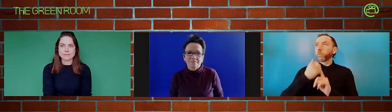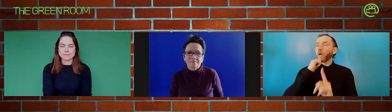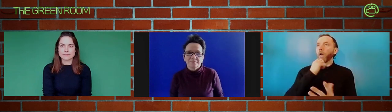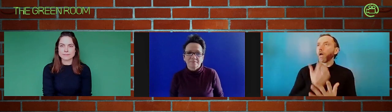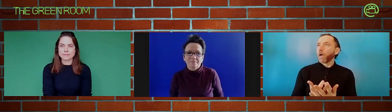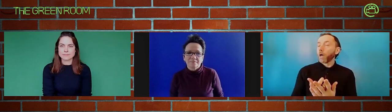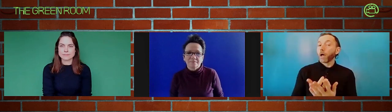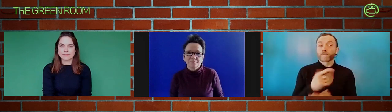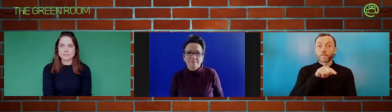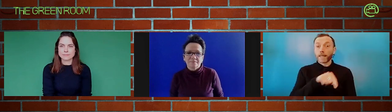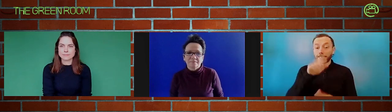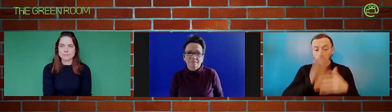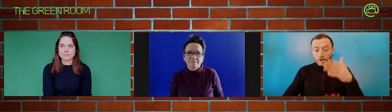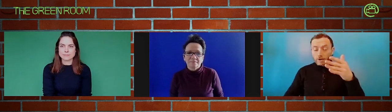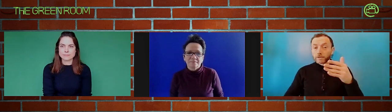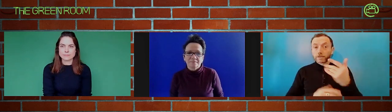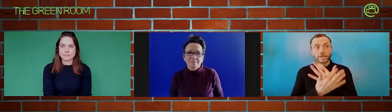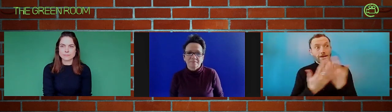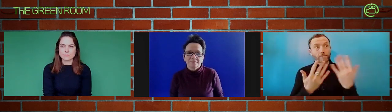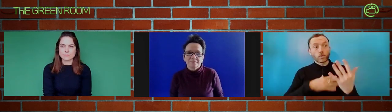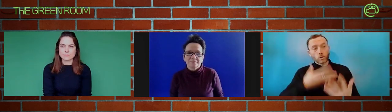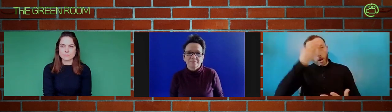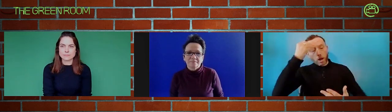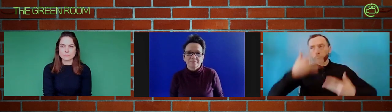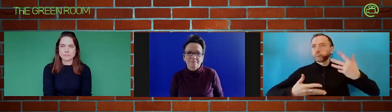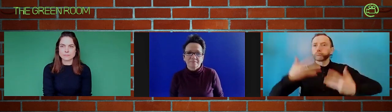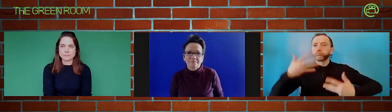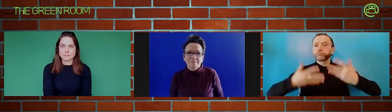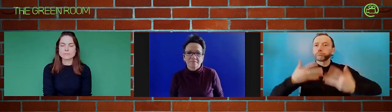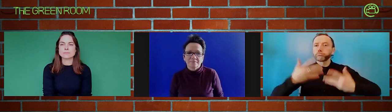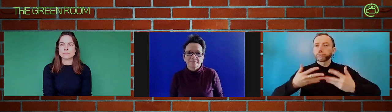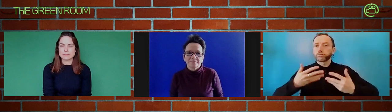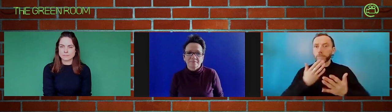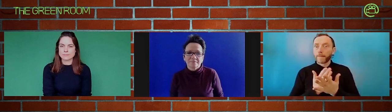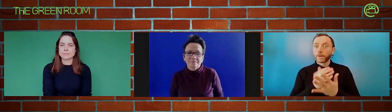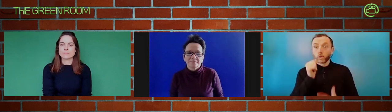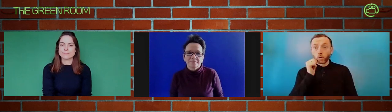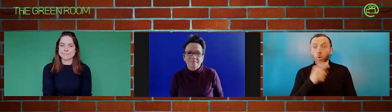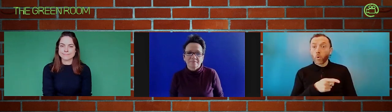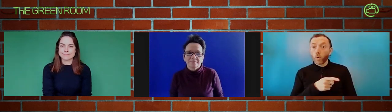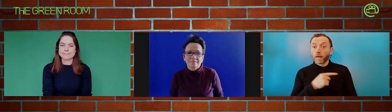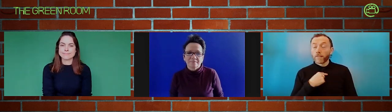language after that. They really you know, and they did get that, yes, that they may